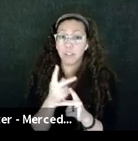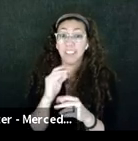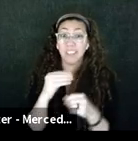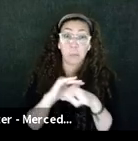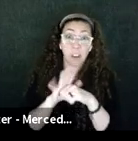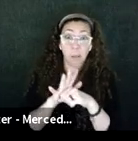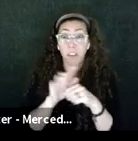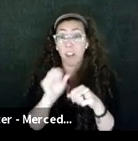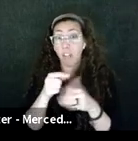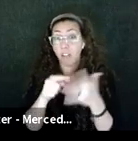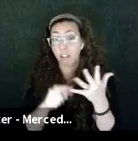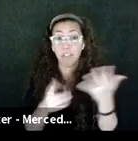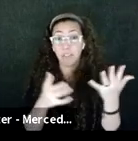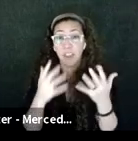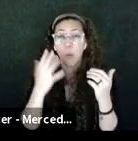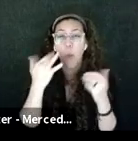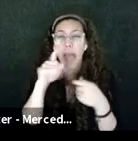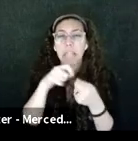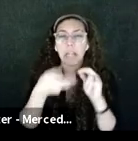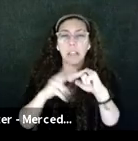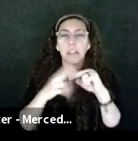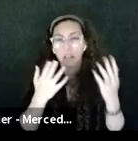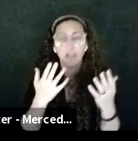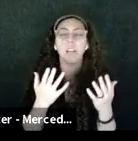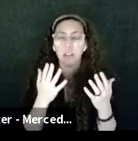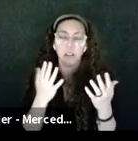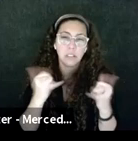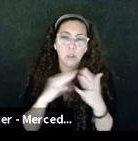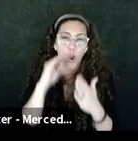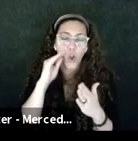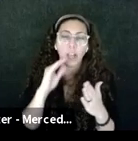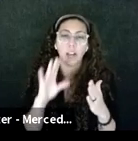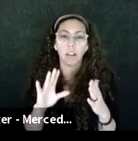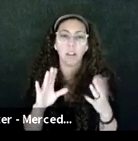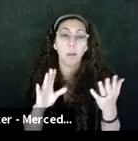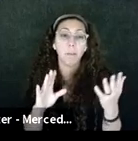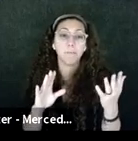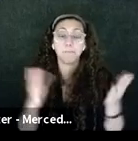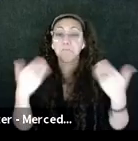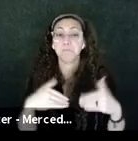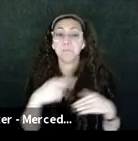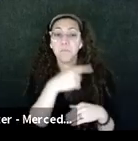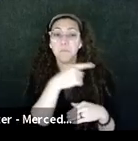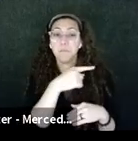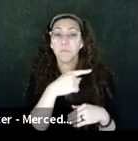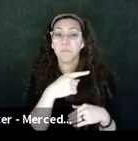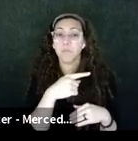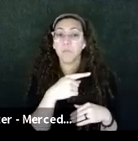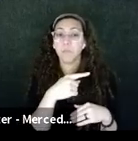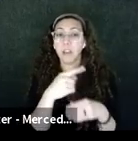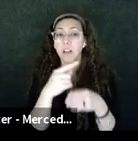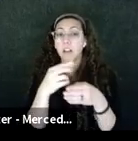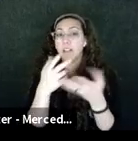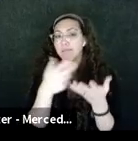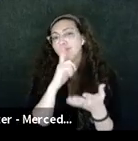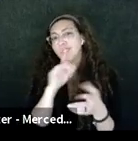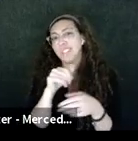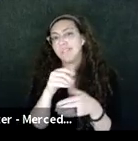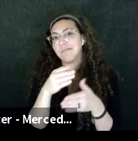Jason Williams: So honestly, the current outcomes are dismal and someone like me who believes in systems change. I also believe that unfortunately